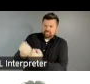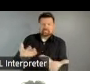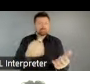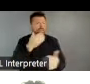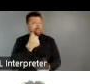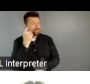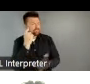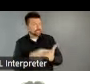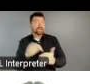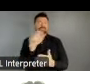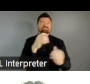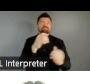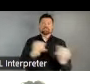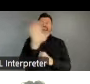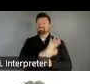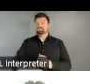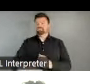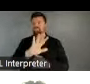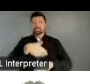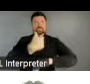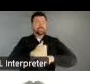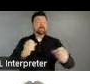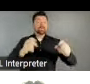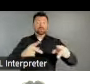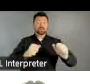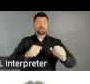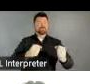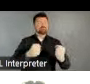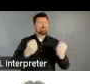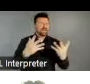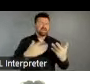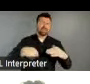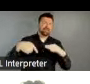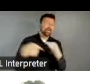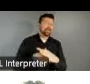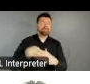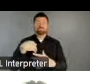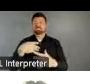the country who make opportunities for rich, diverse cultural experiences possible, I'm very